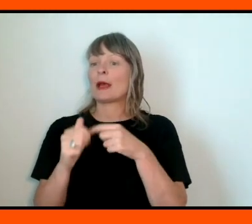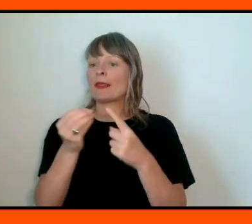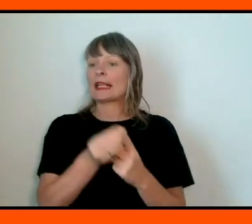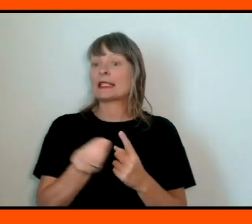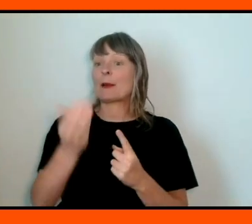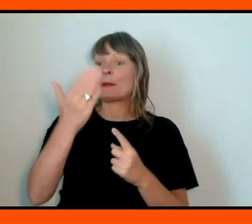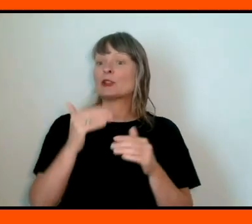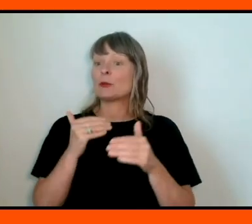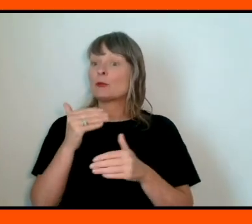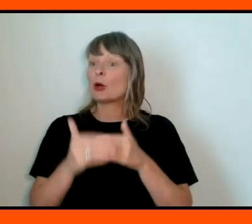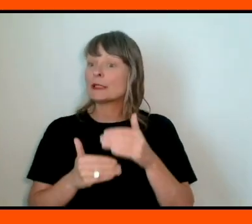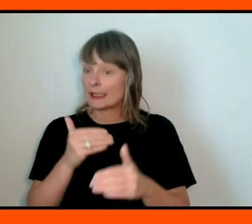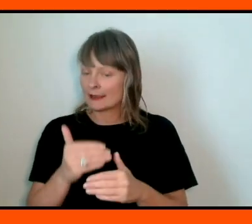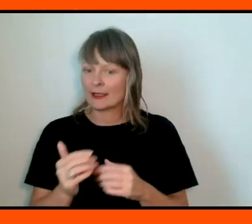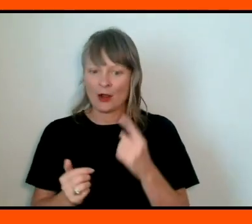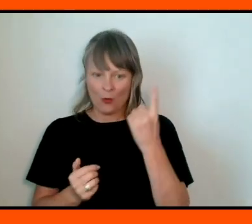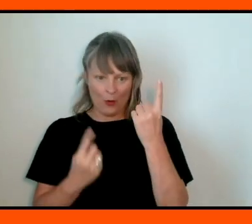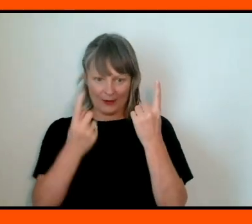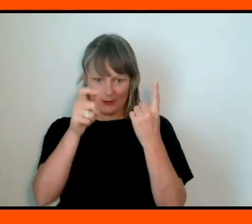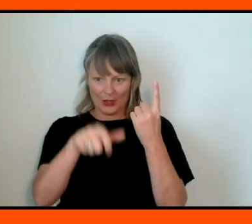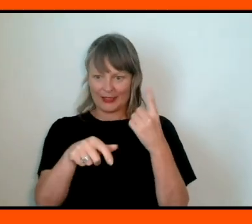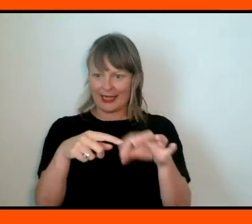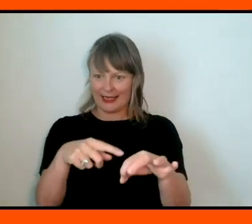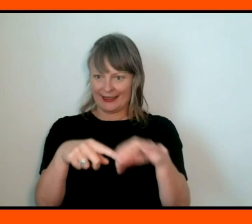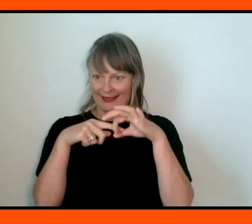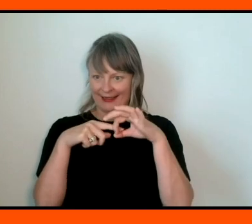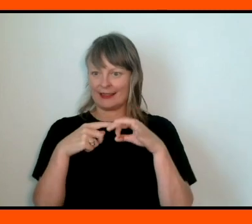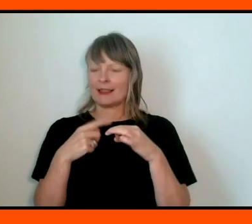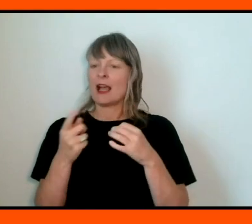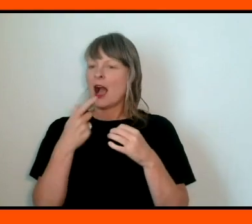One of our viewers has asked how long will a submission take.